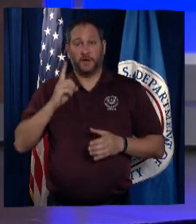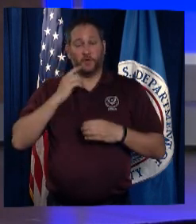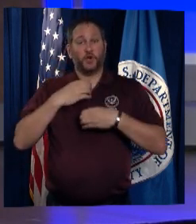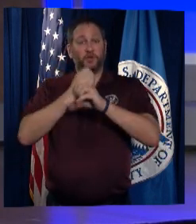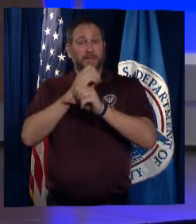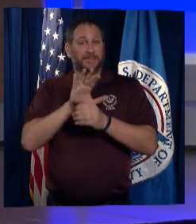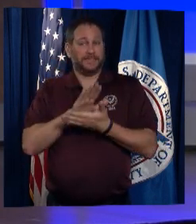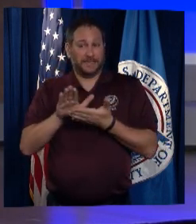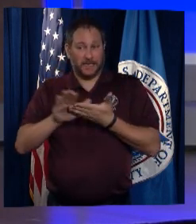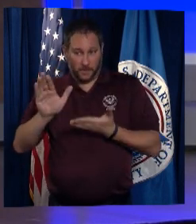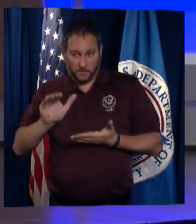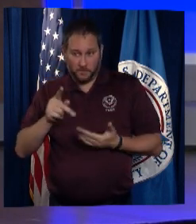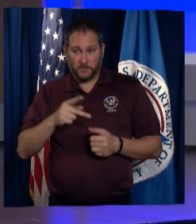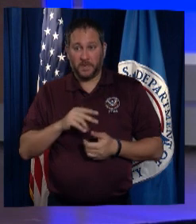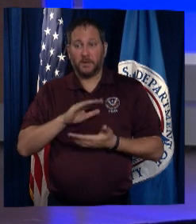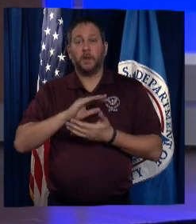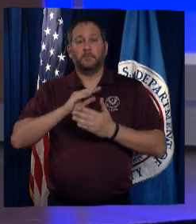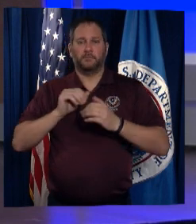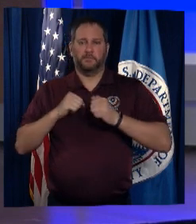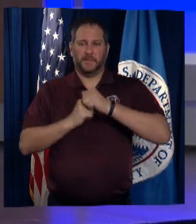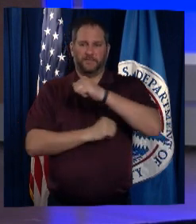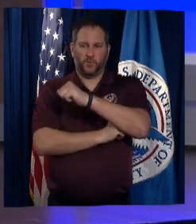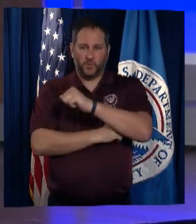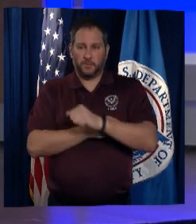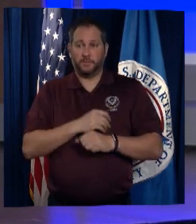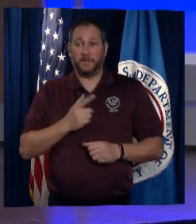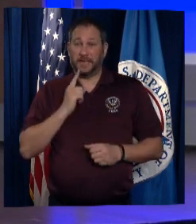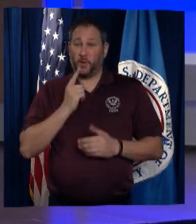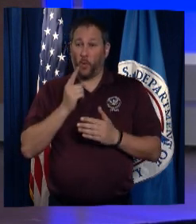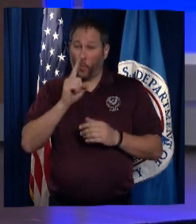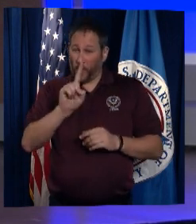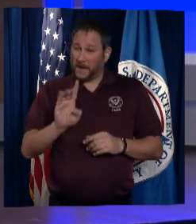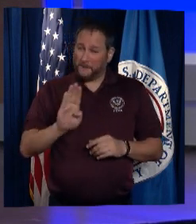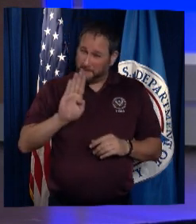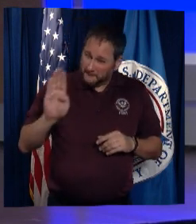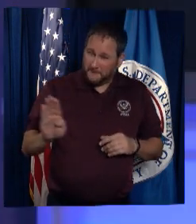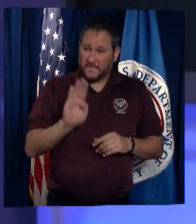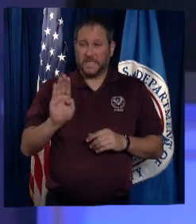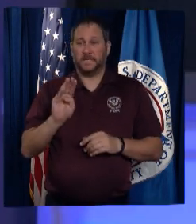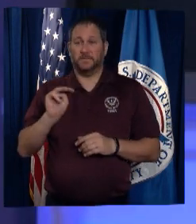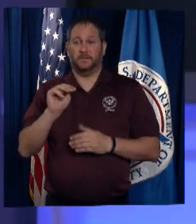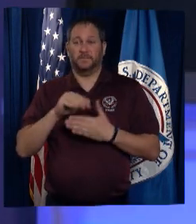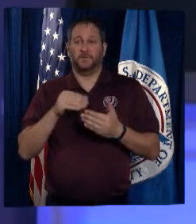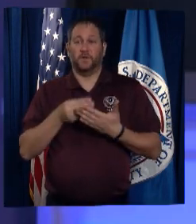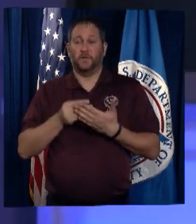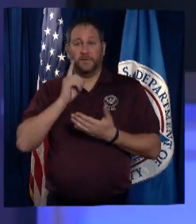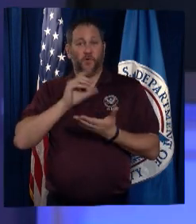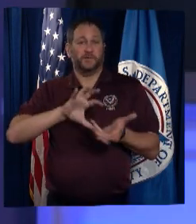these capacities, I've helped coordinate one hundred and forty three disasters in forty states,